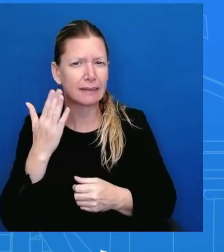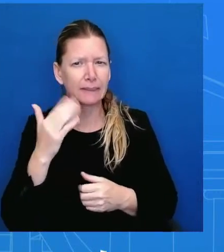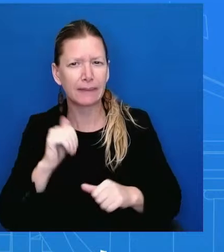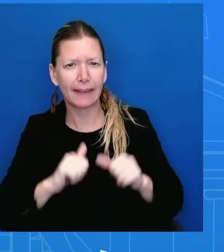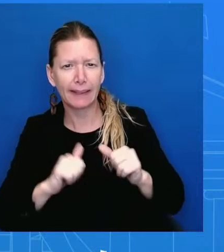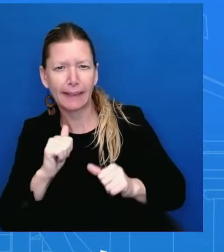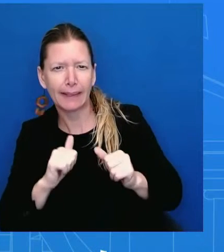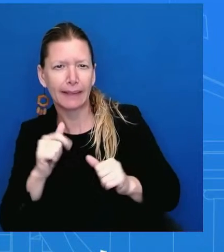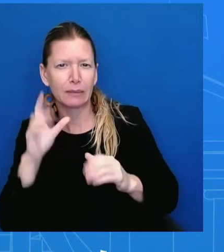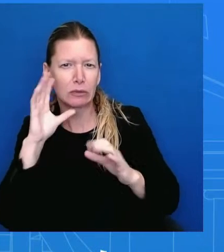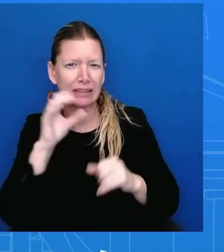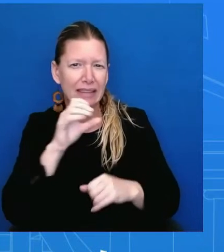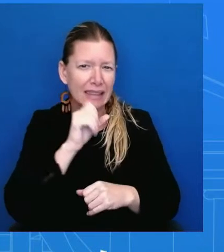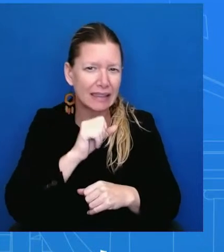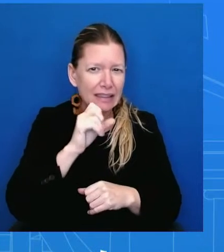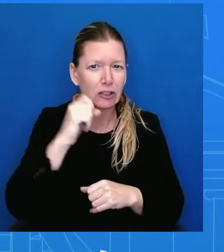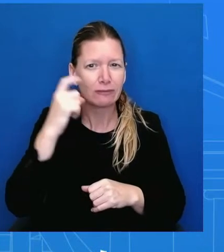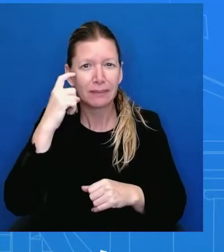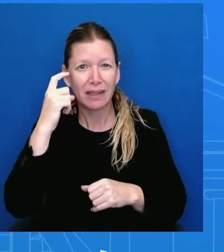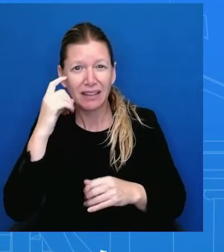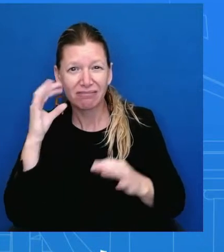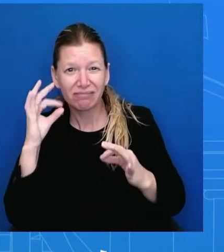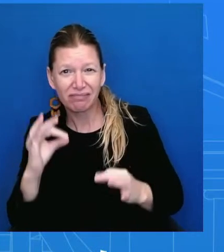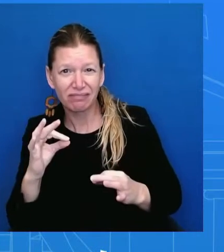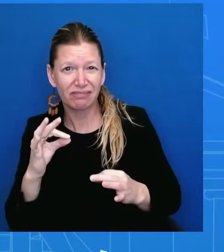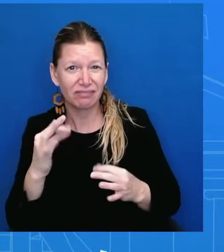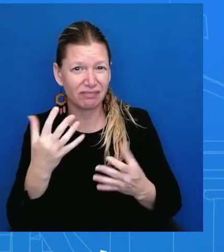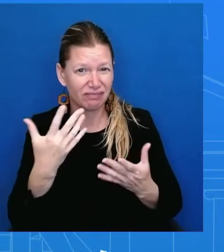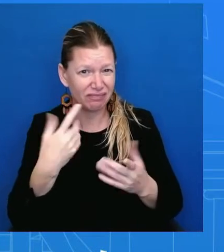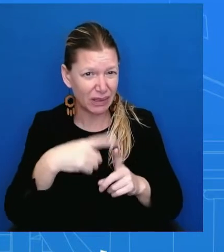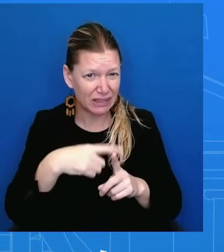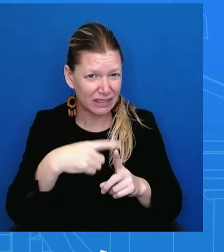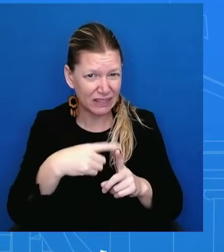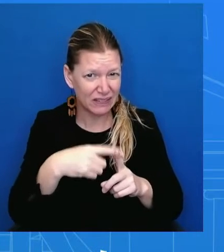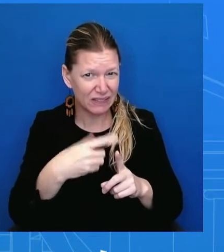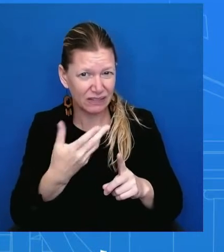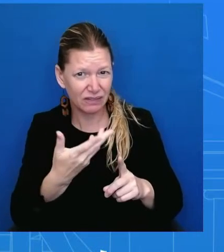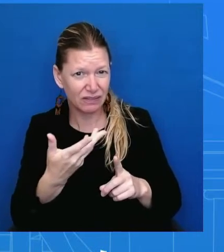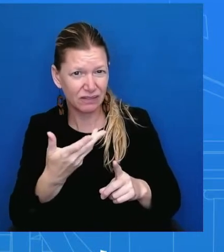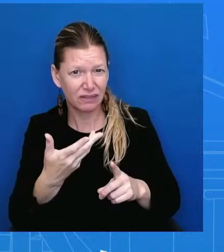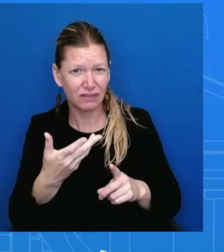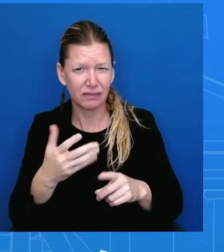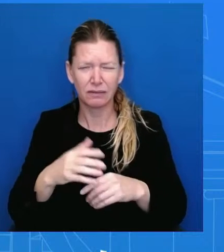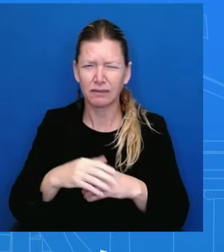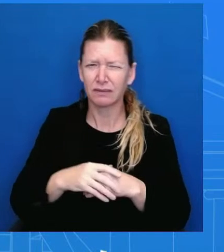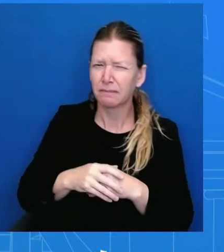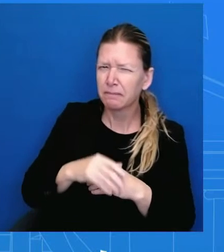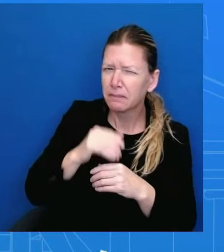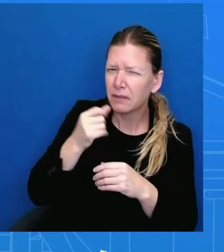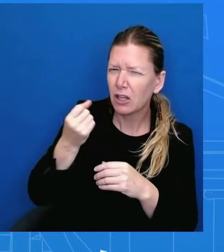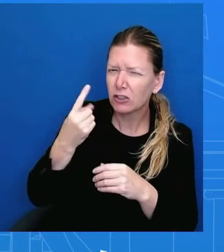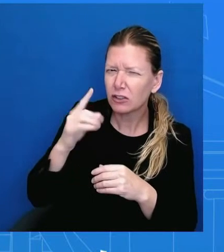I don't quite understand where you're going with the question. I -- I think I explained it. Sometimes when you all are working on stories